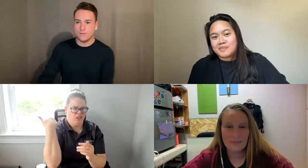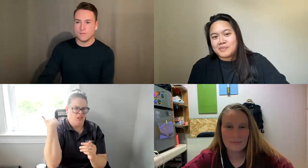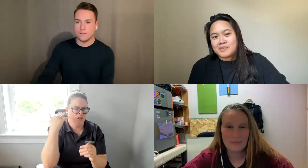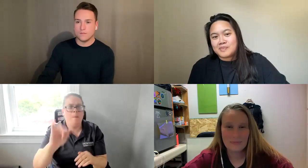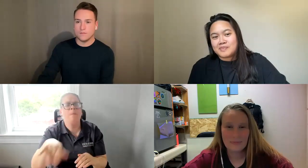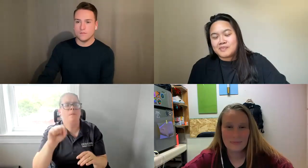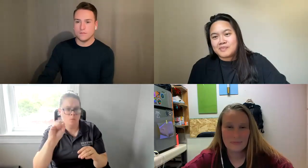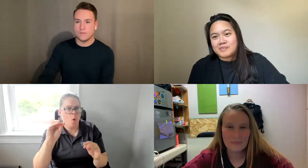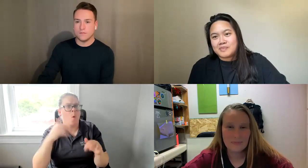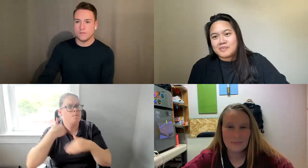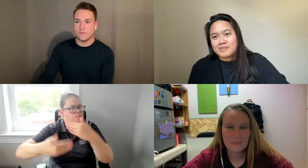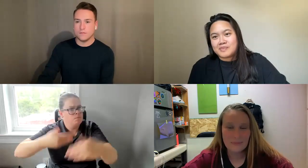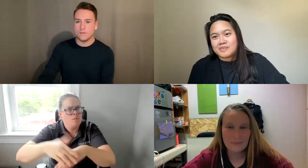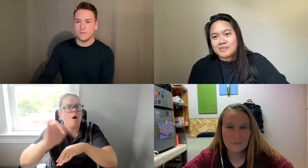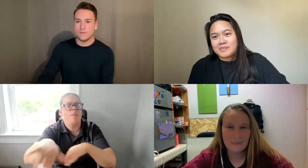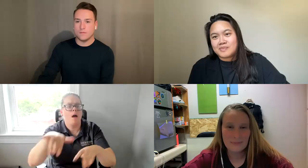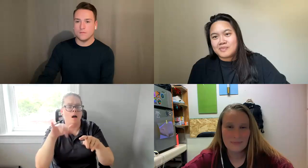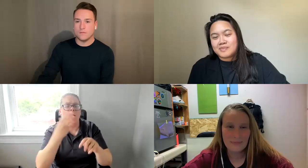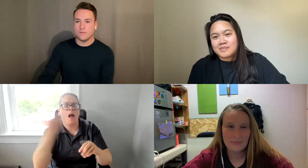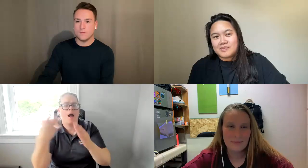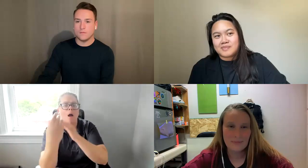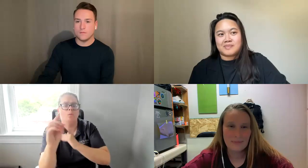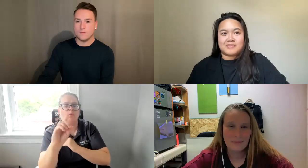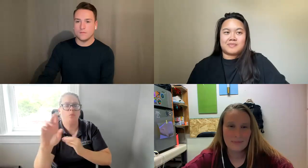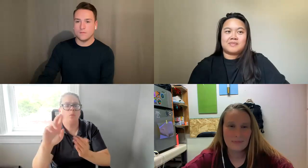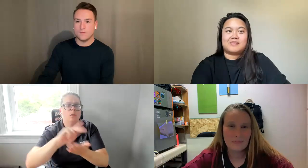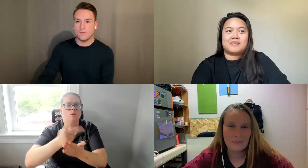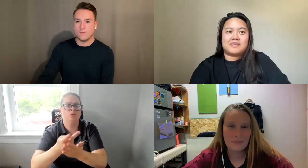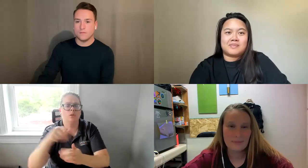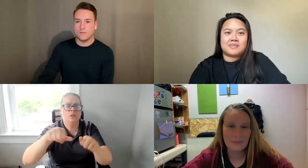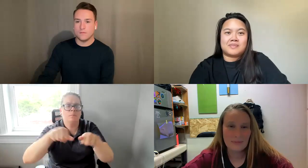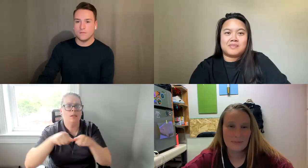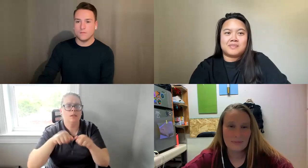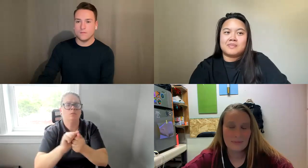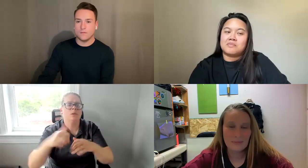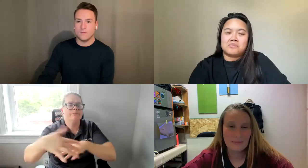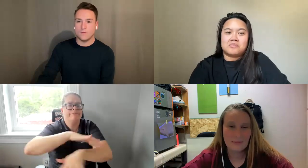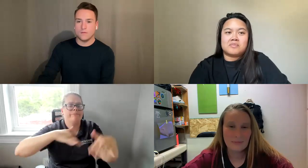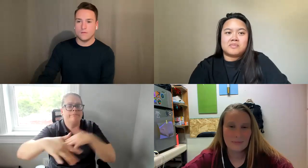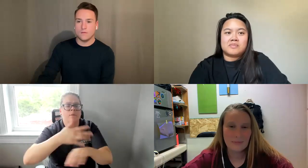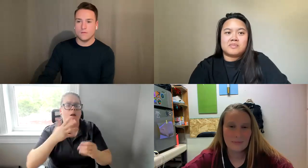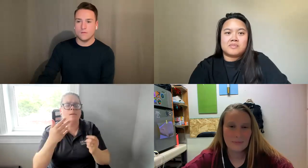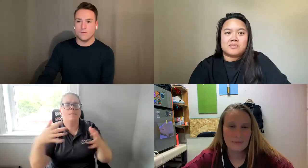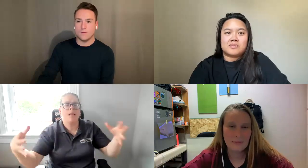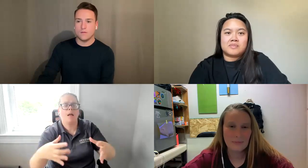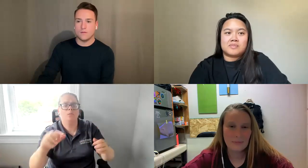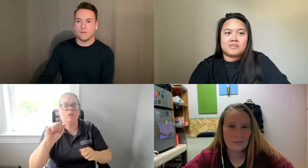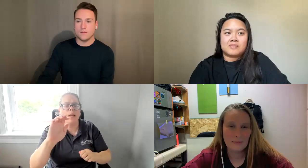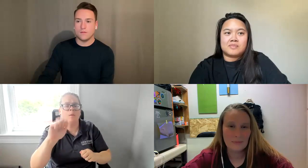We are working on getting those done. So that's our progress. It's a little bit slow but we want to have a little outdoor kitchen space where people